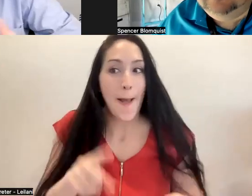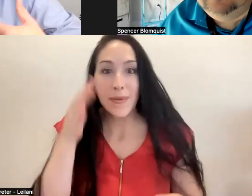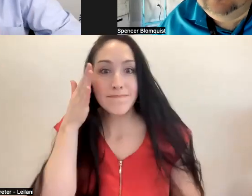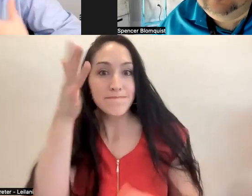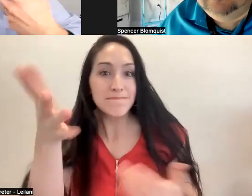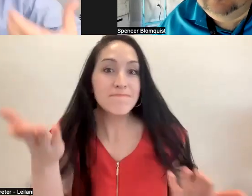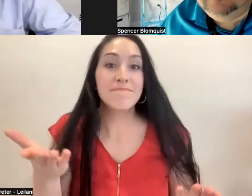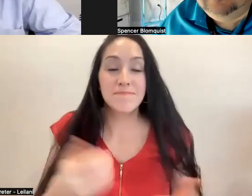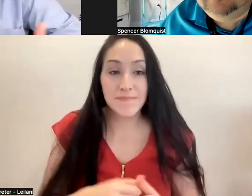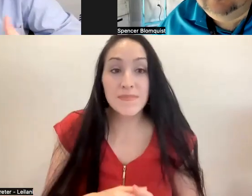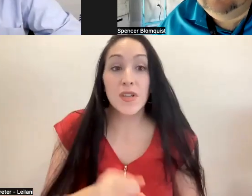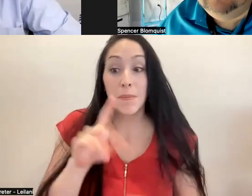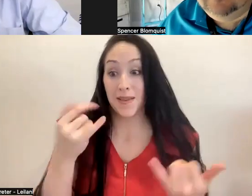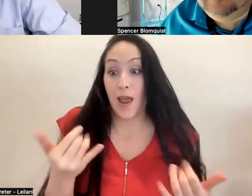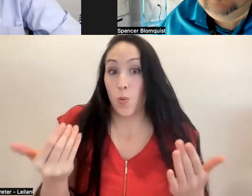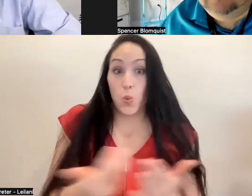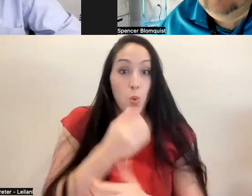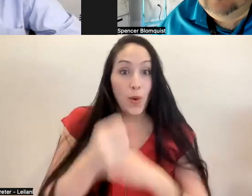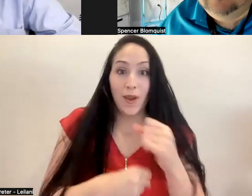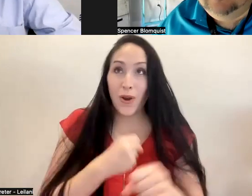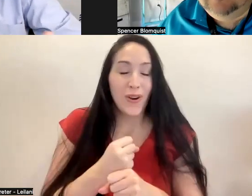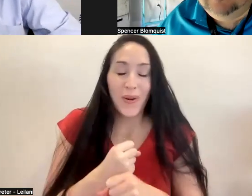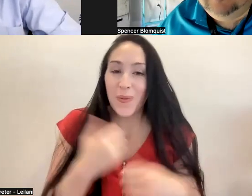11:16:24 But as we start a New Year I can't believe we're almost wrapping up the first